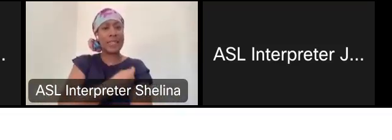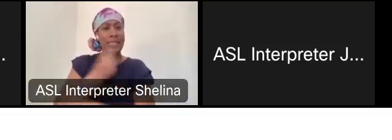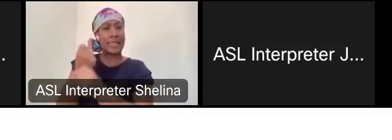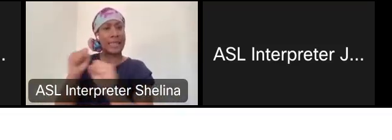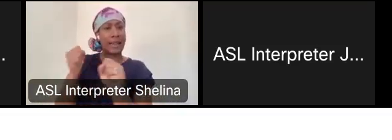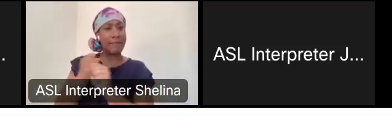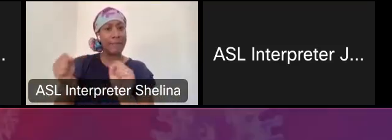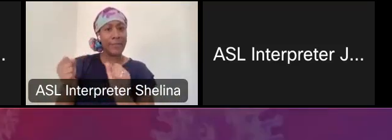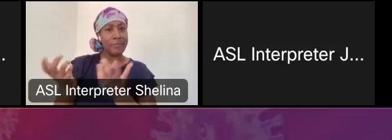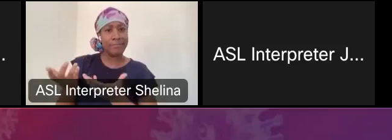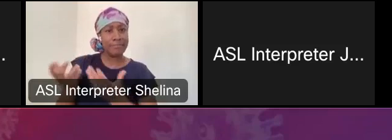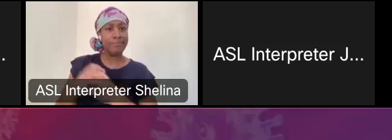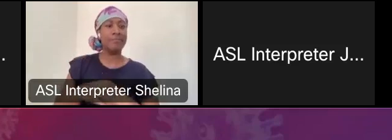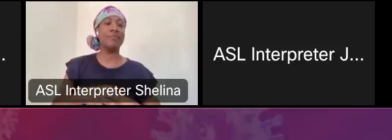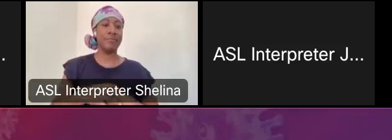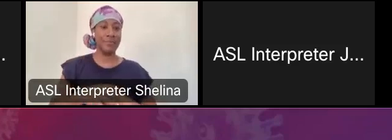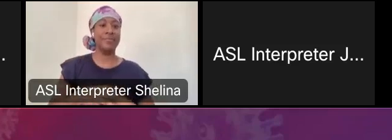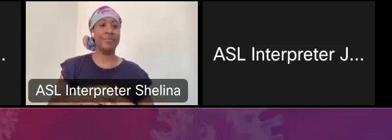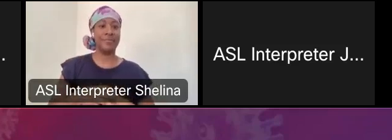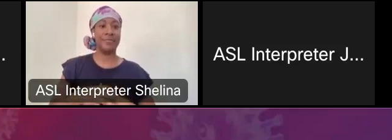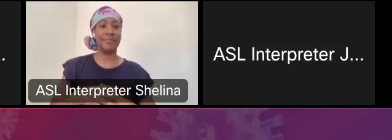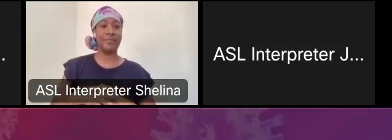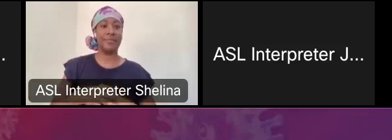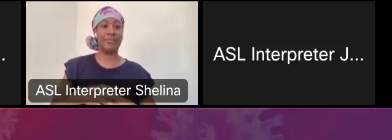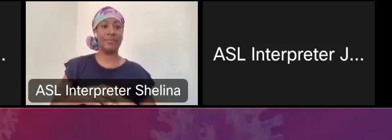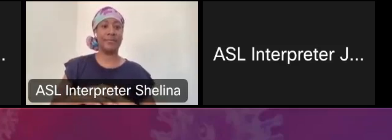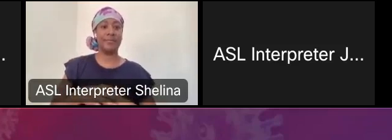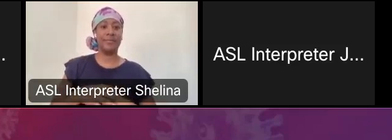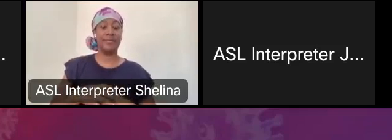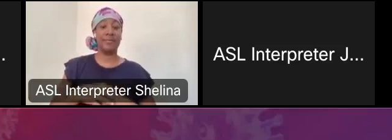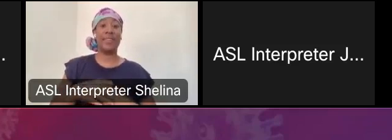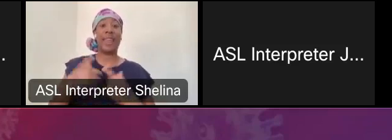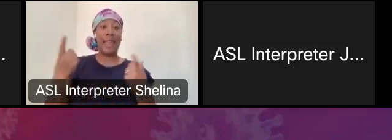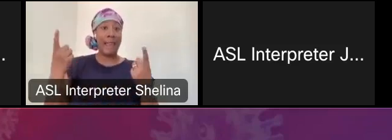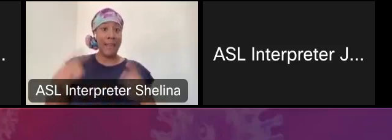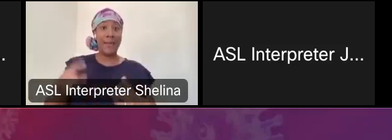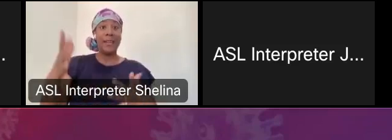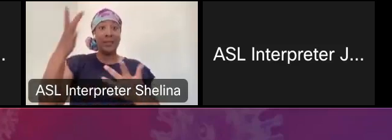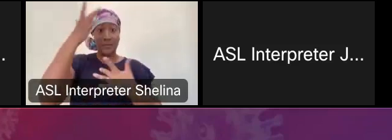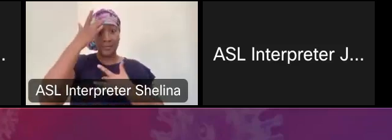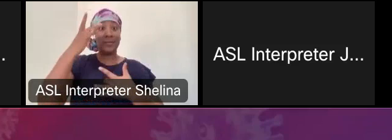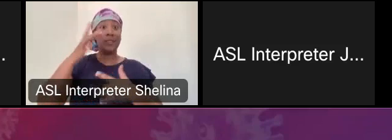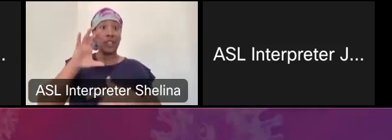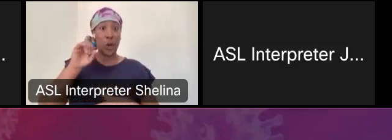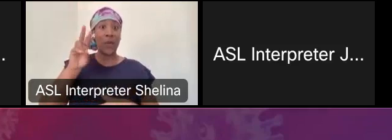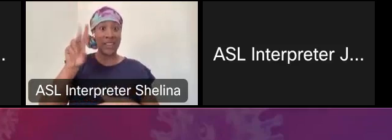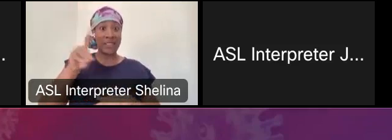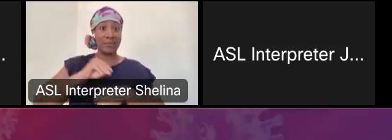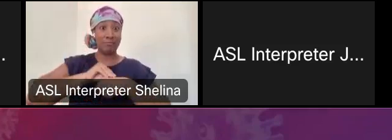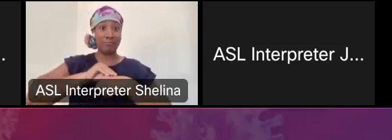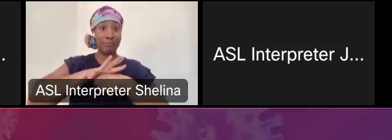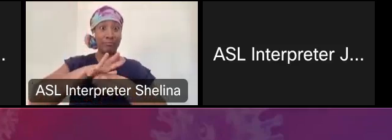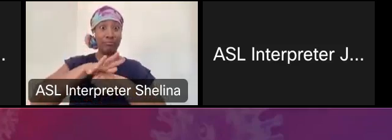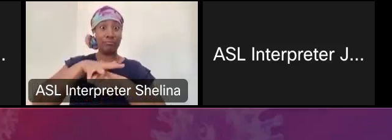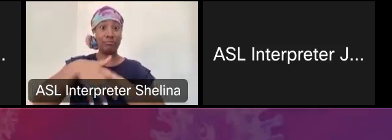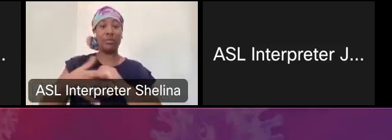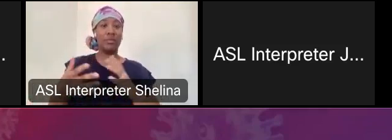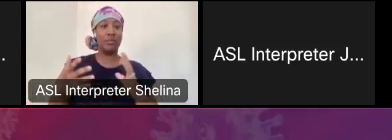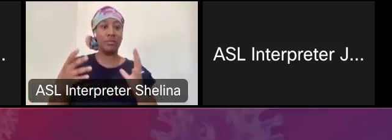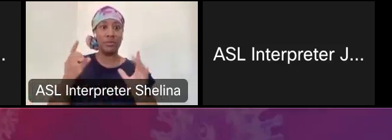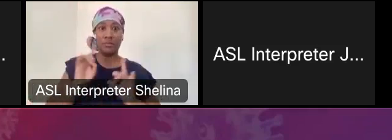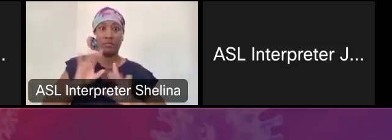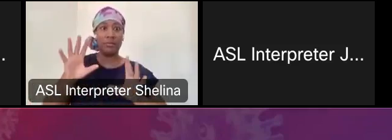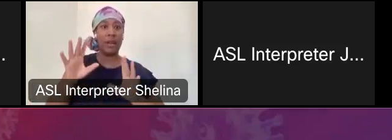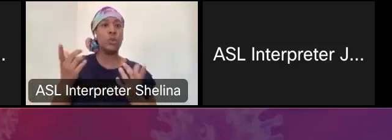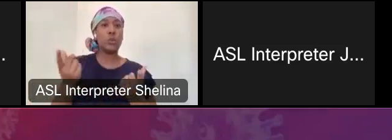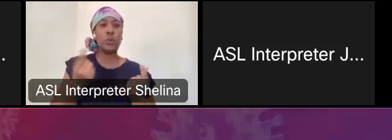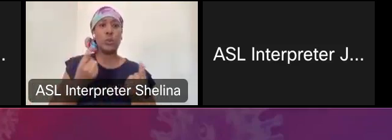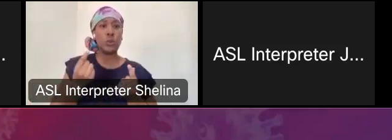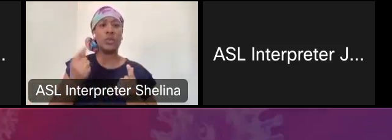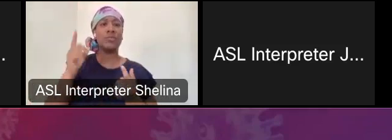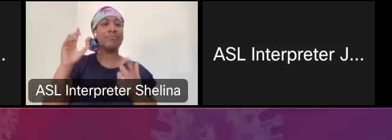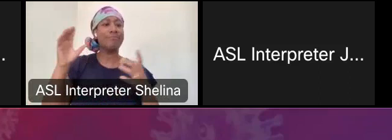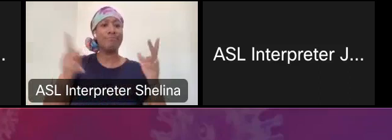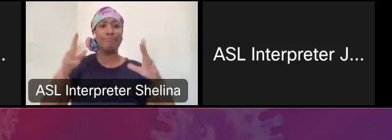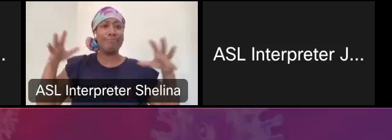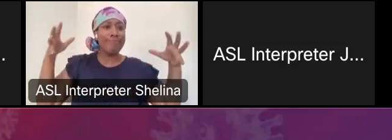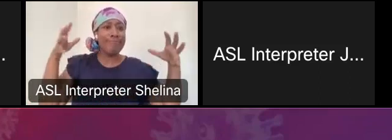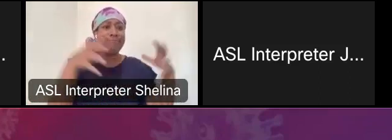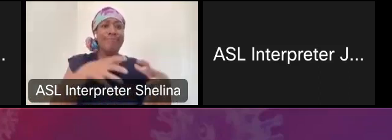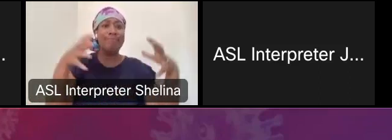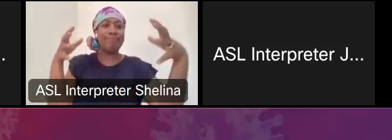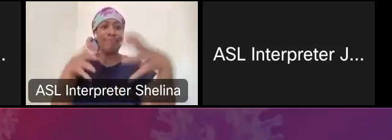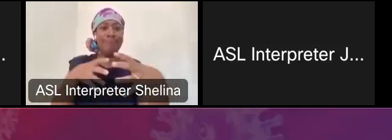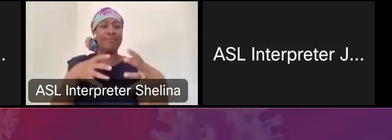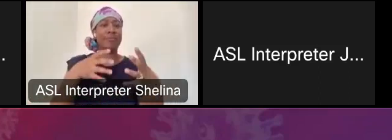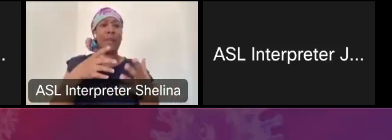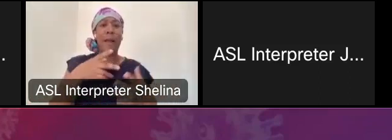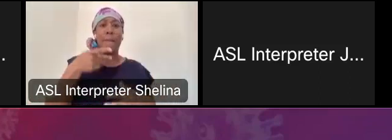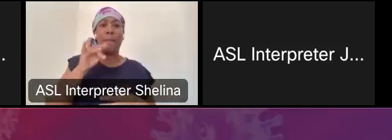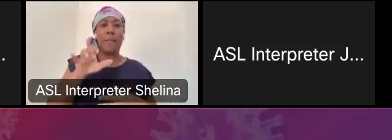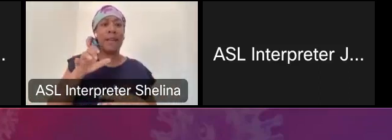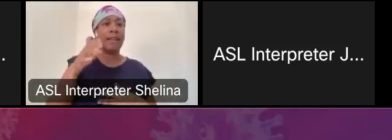next when public health officials realized that covered nineteen was becoming a global disaster they gathered with vaccine scientists vaccine companies in public health officials to start making a vaccine